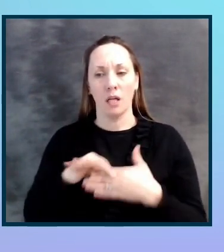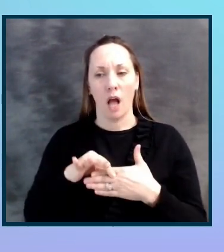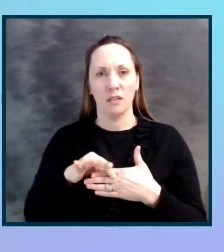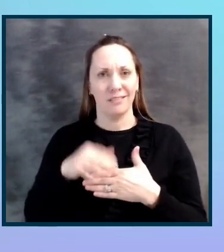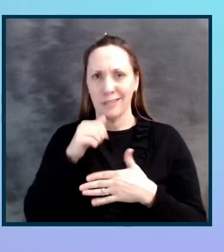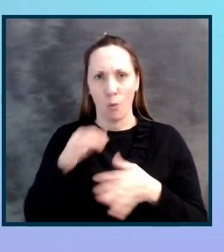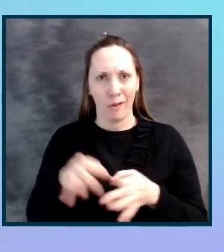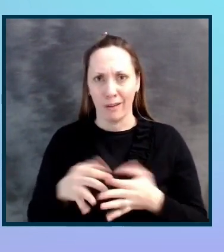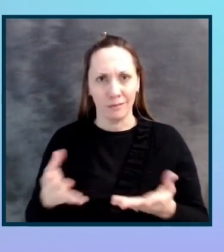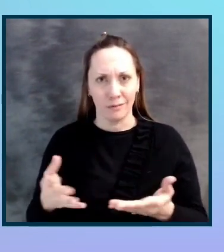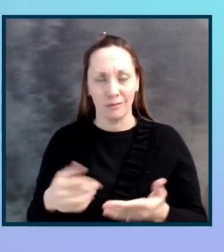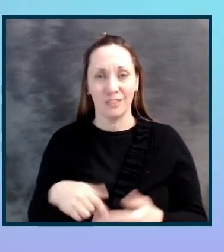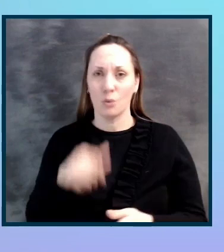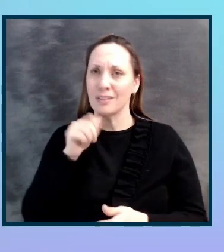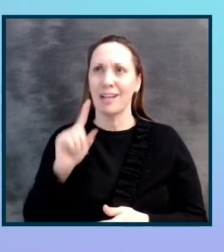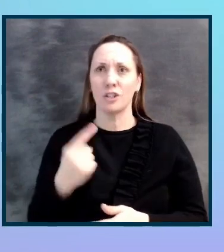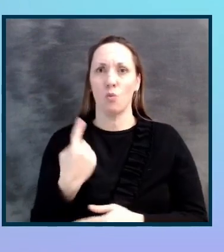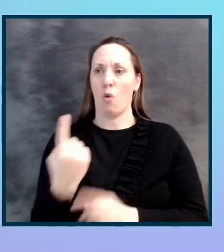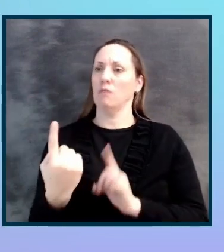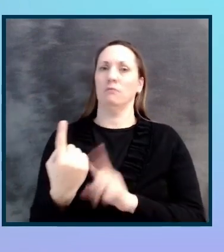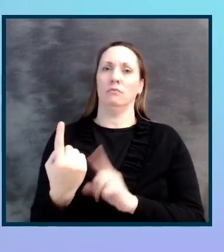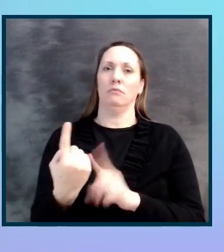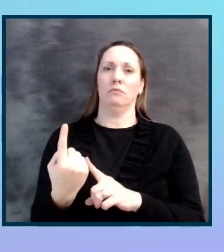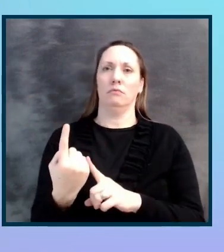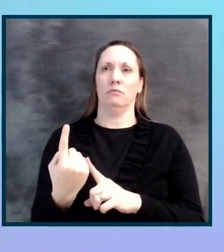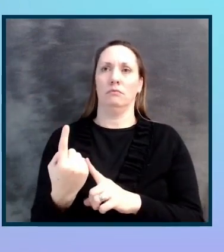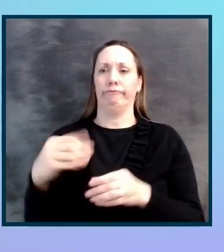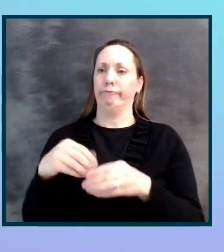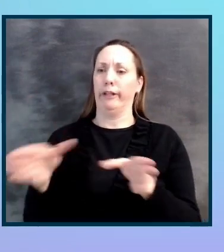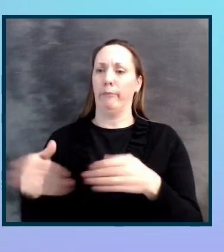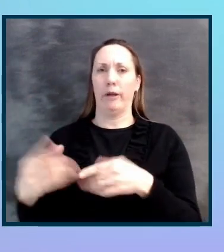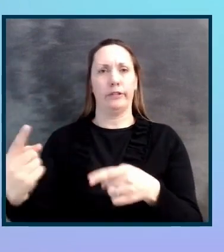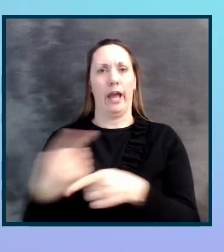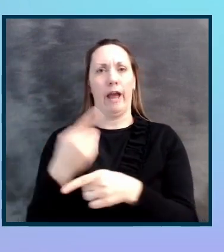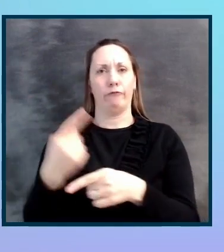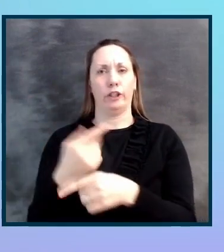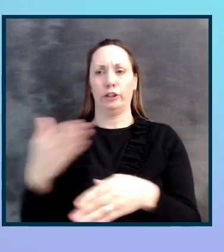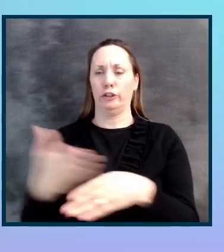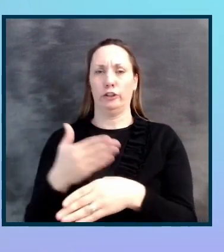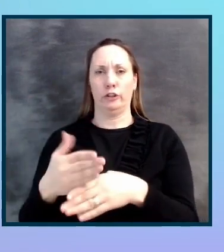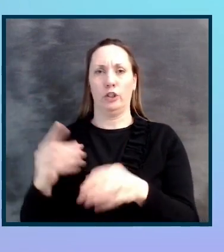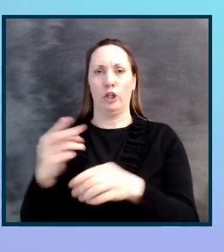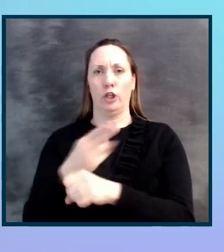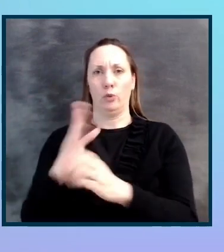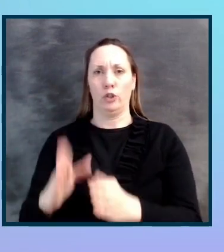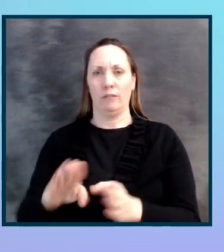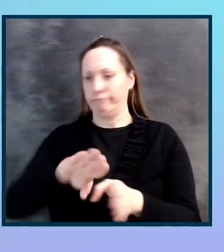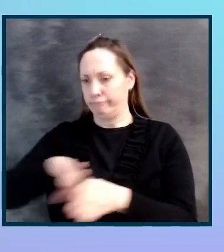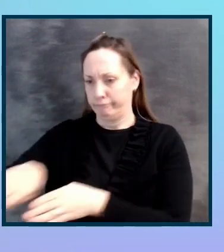So there isn't just a single in the box average user, there's a user and that's people